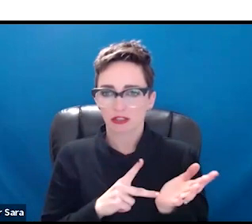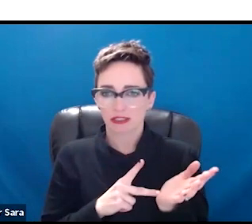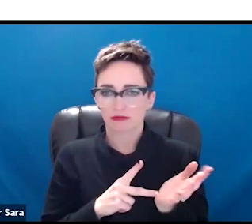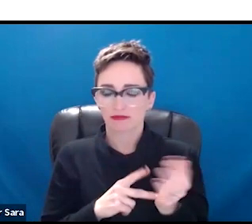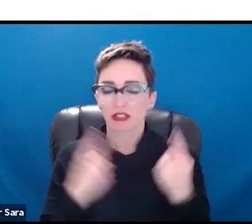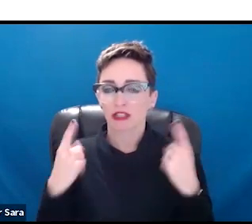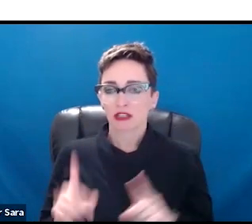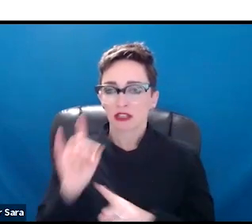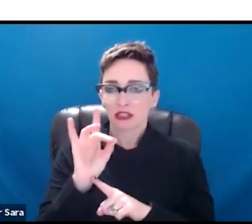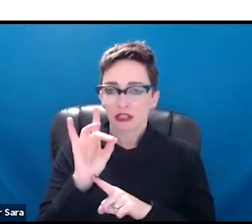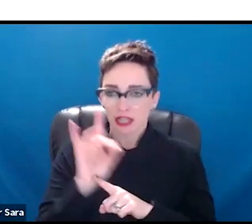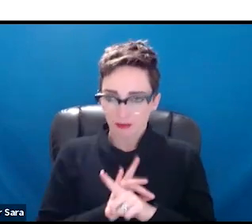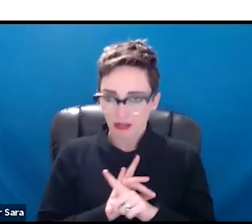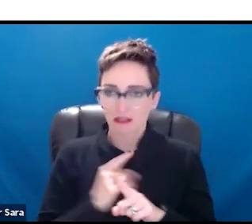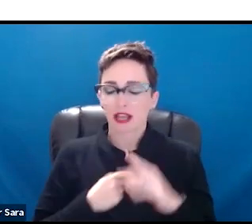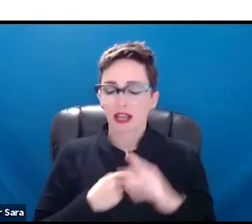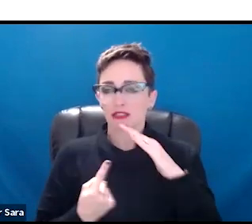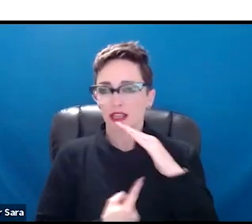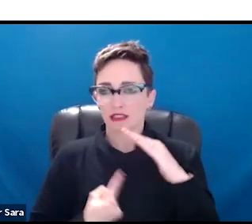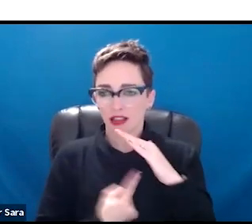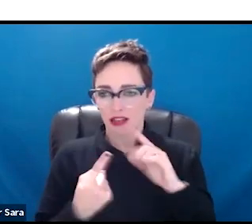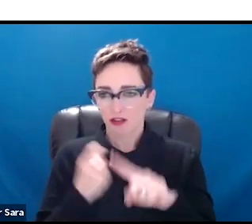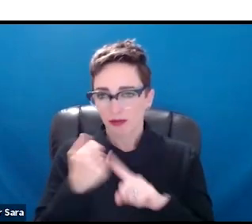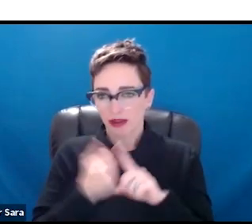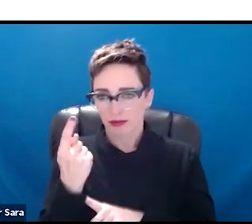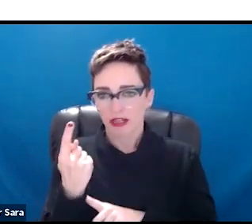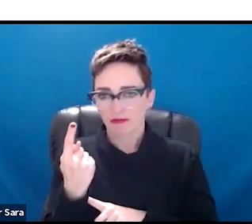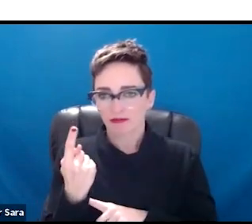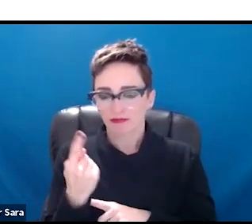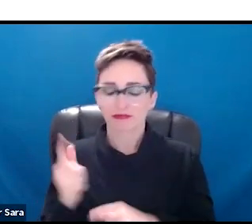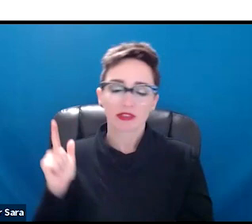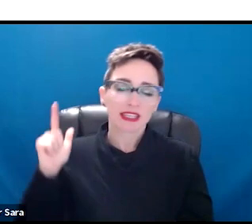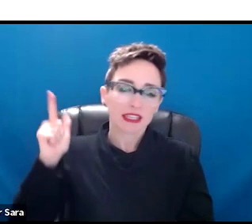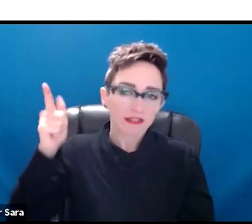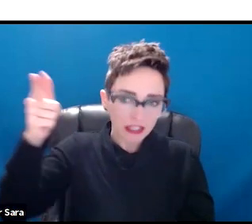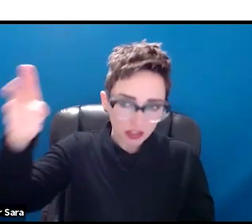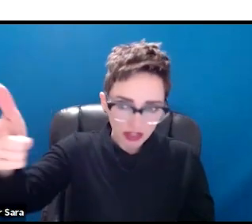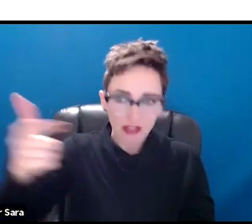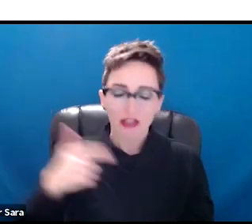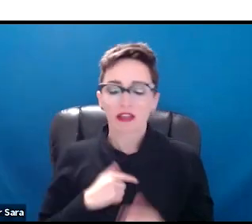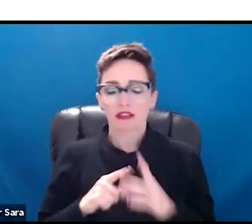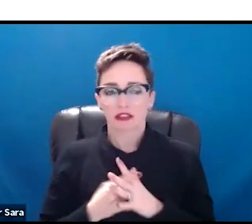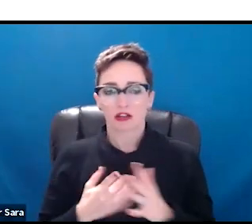I lived isolated from everyone. Eventually, I started to feel better